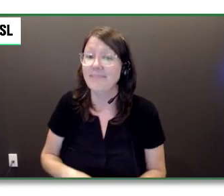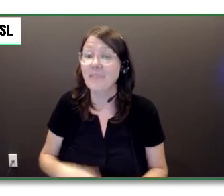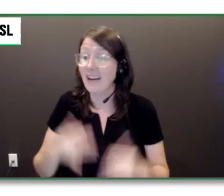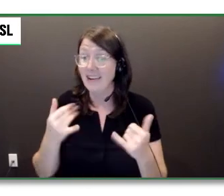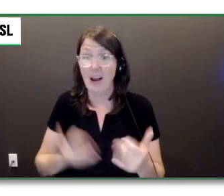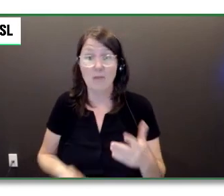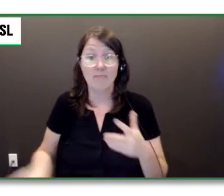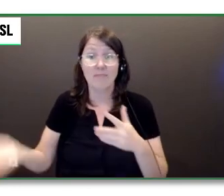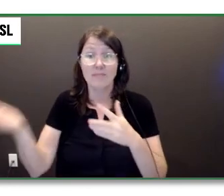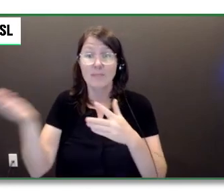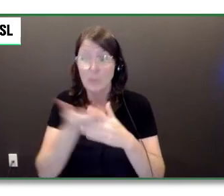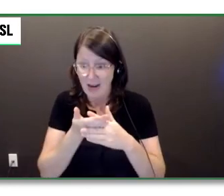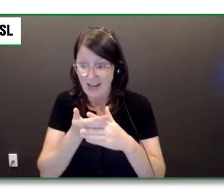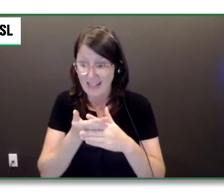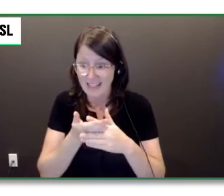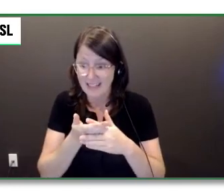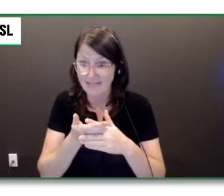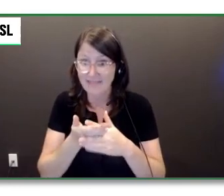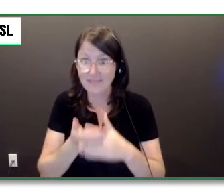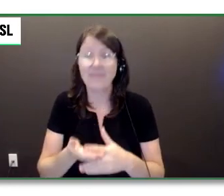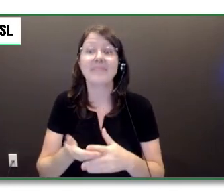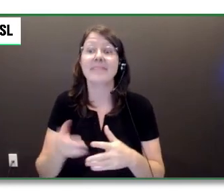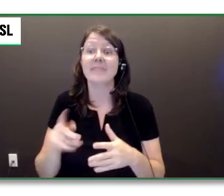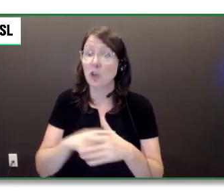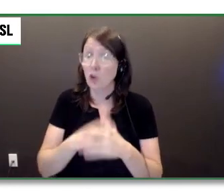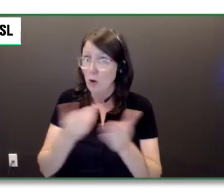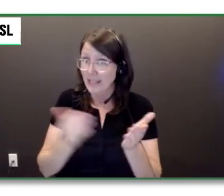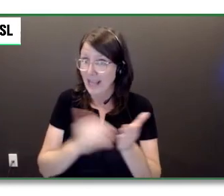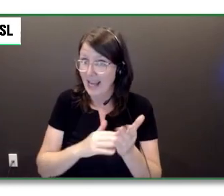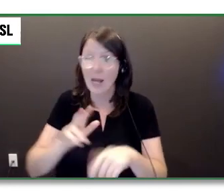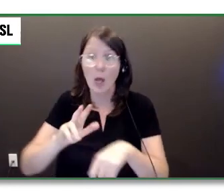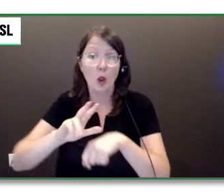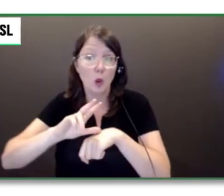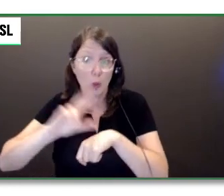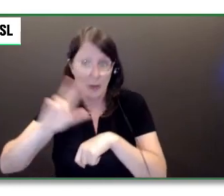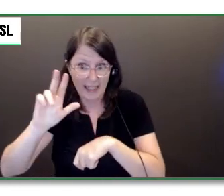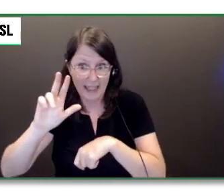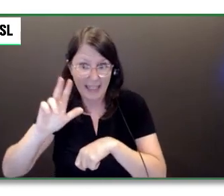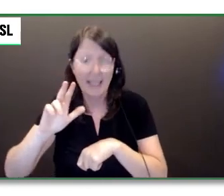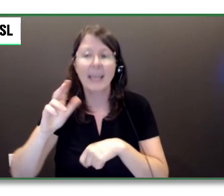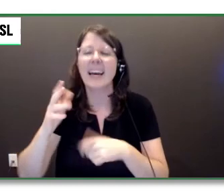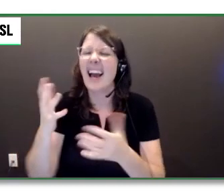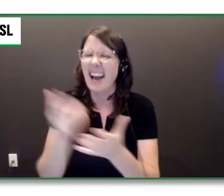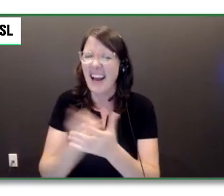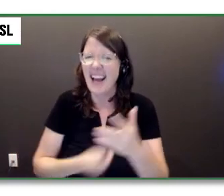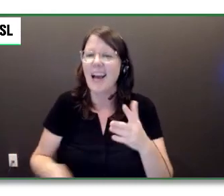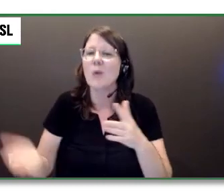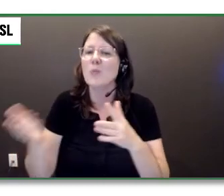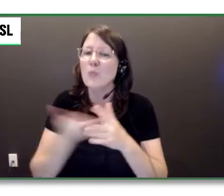use the next few minutes to have a break, get some fresh air, and we'll see you all again soon.